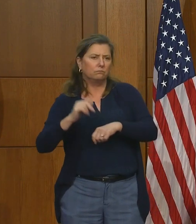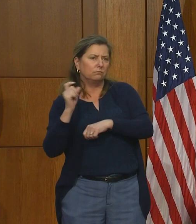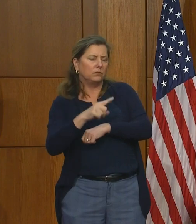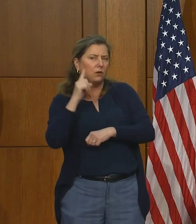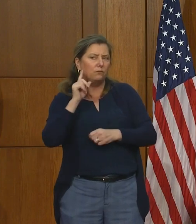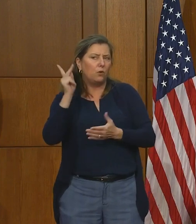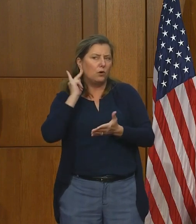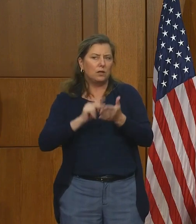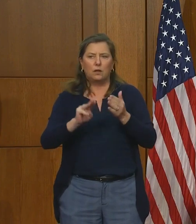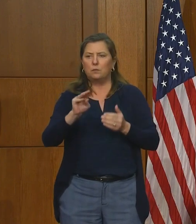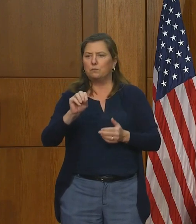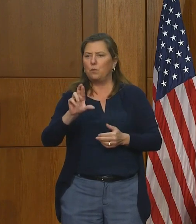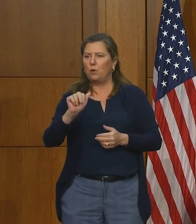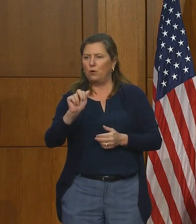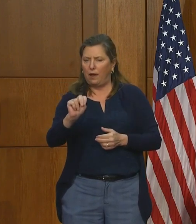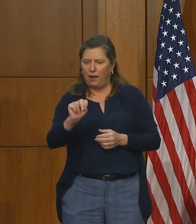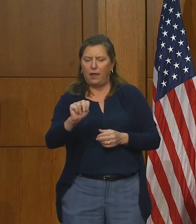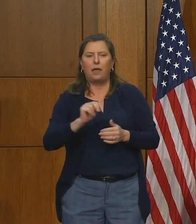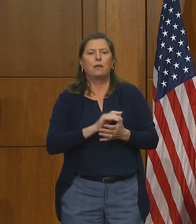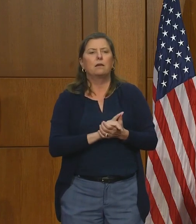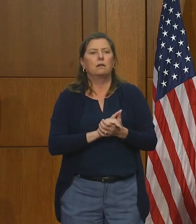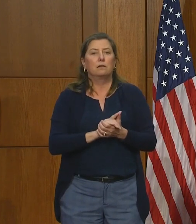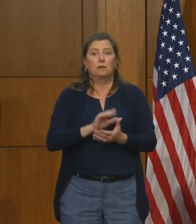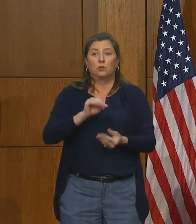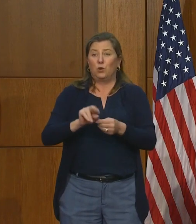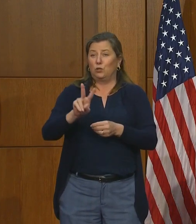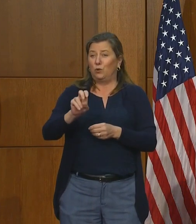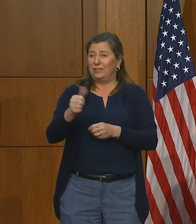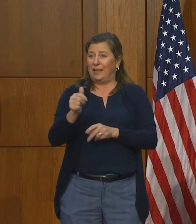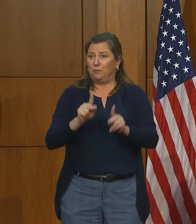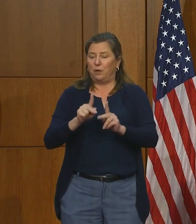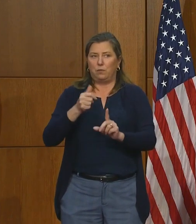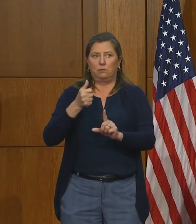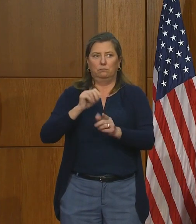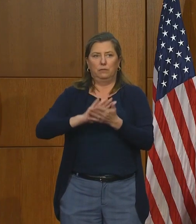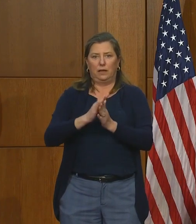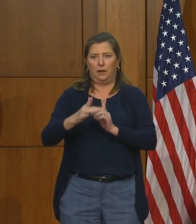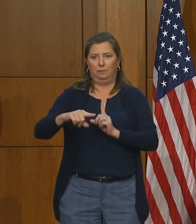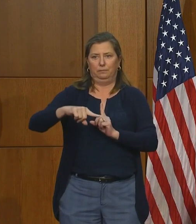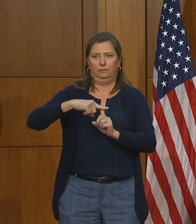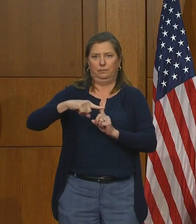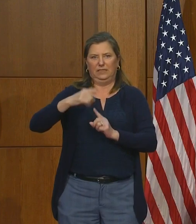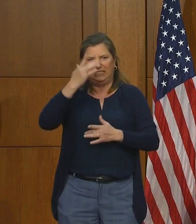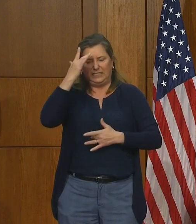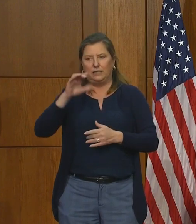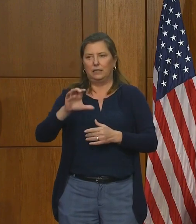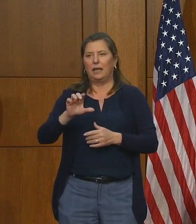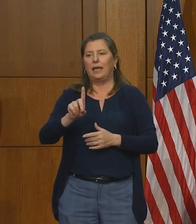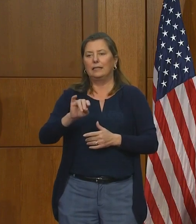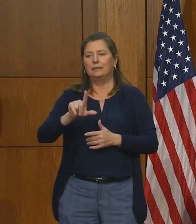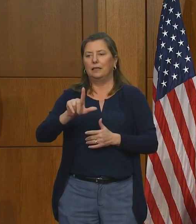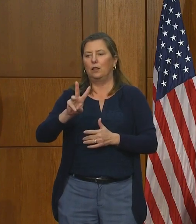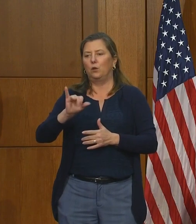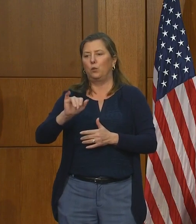THANK YOU GOVERNOR MY QUESTION IS FOR SECRETARY MORAN WE HAVE HAD TWO HUNDRED TEN PEOPLE